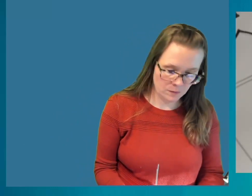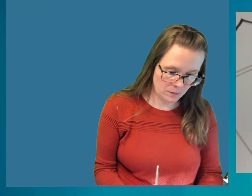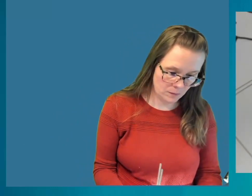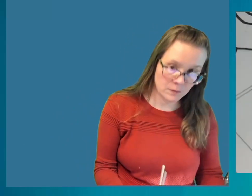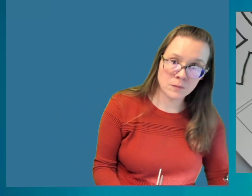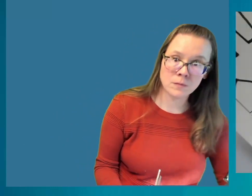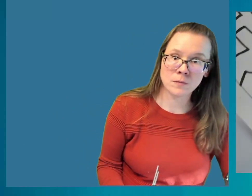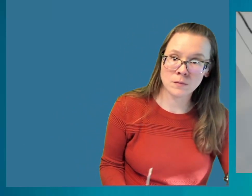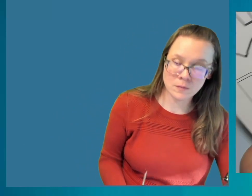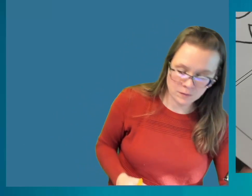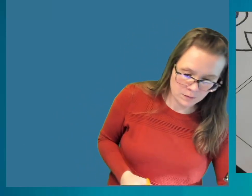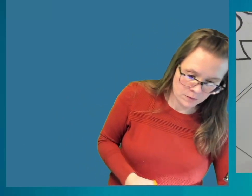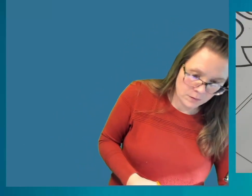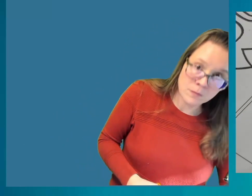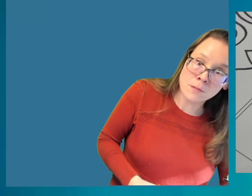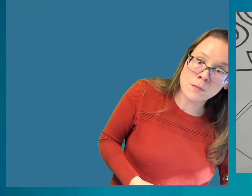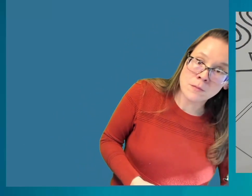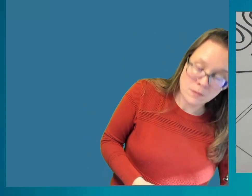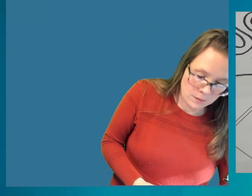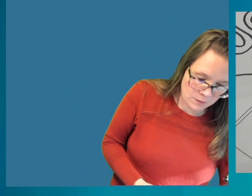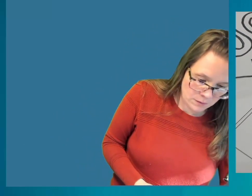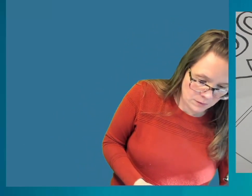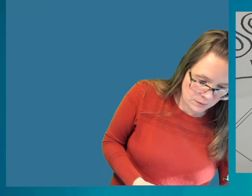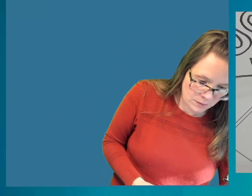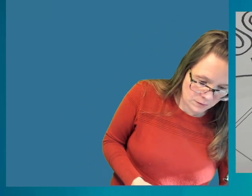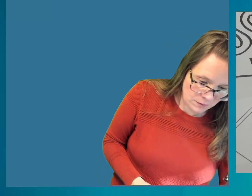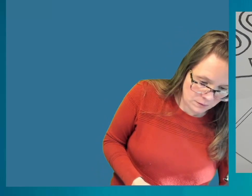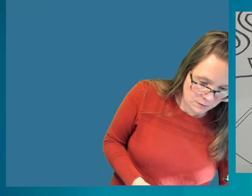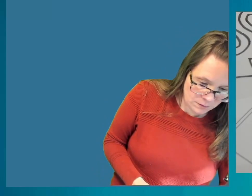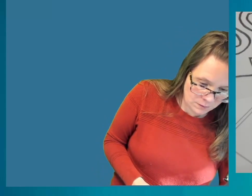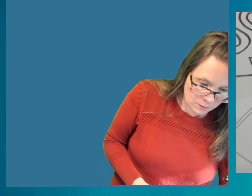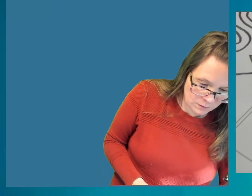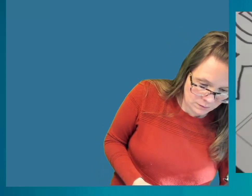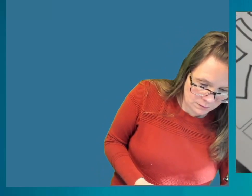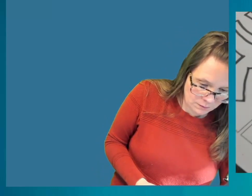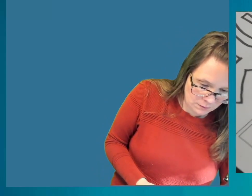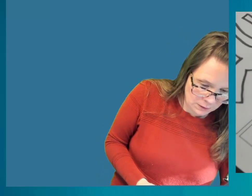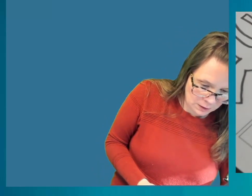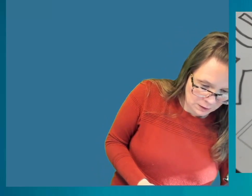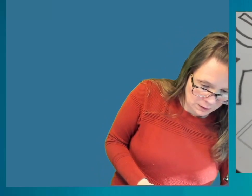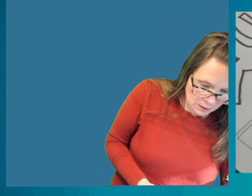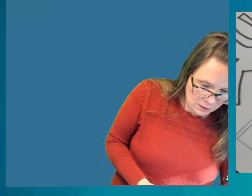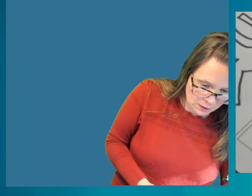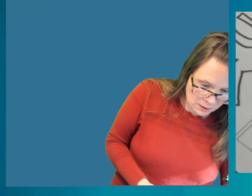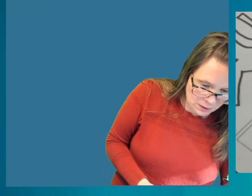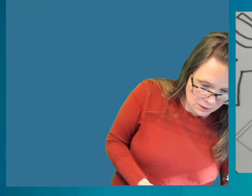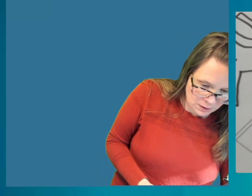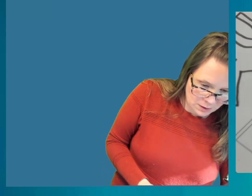to end up... It's easier to get it to look a lot more smooth. So I cut in until I'm at the edge,